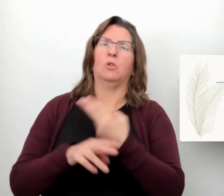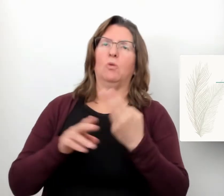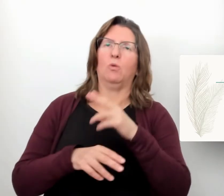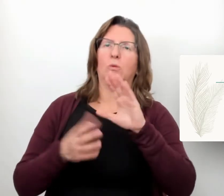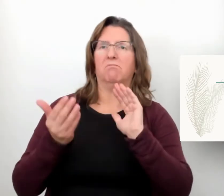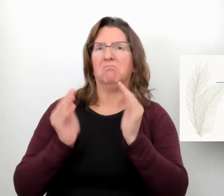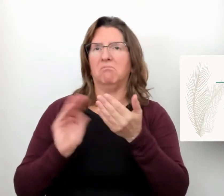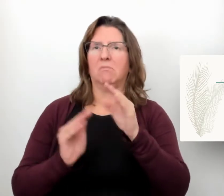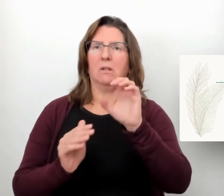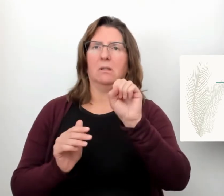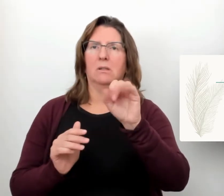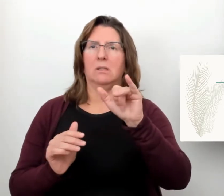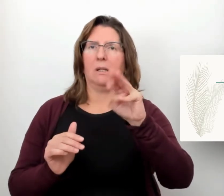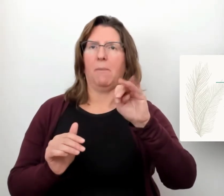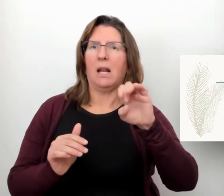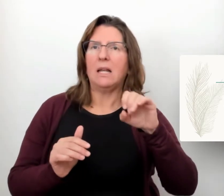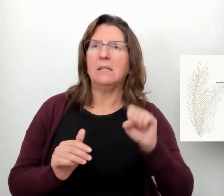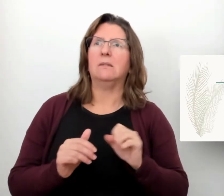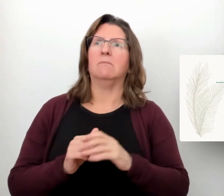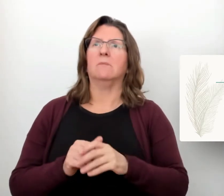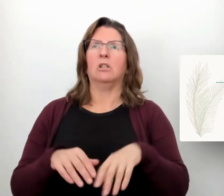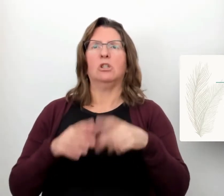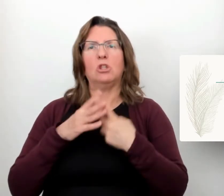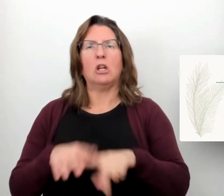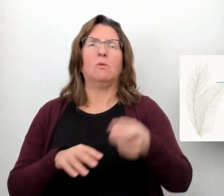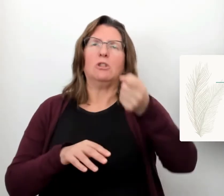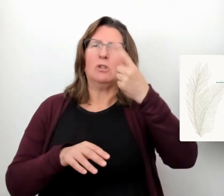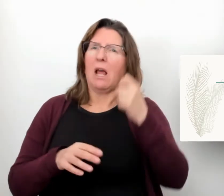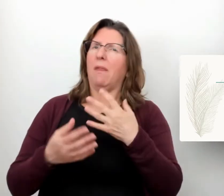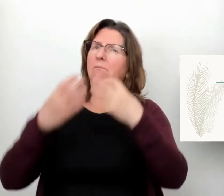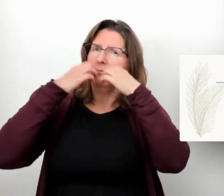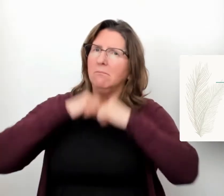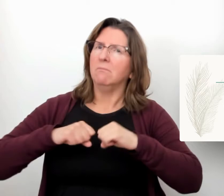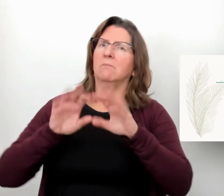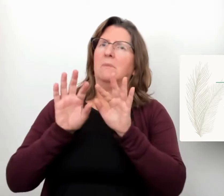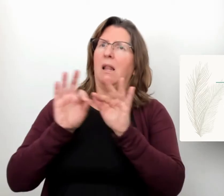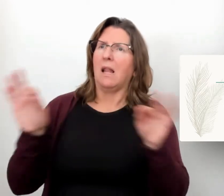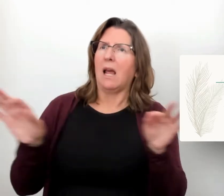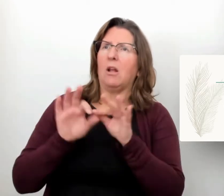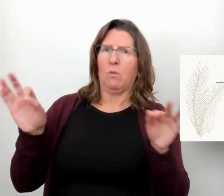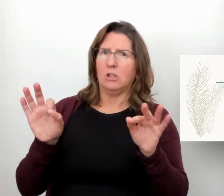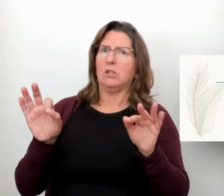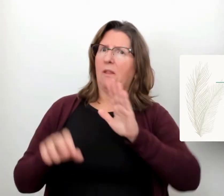They'll begin exploring metaphor, symbolism, and other creative ways to use sign language.